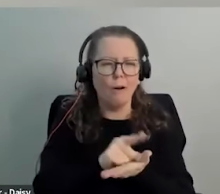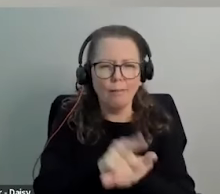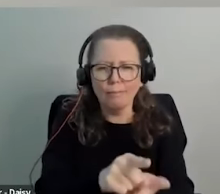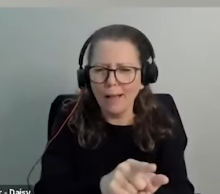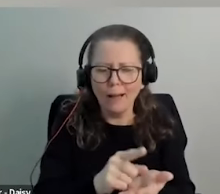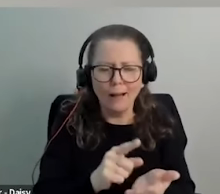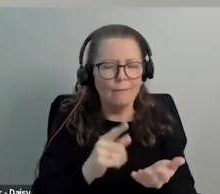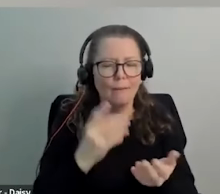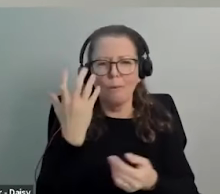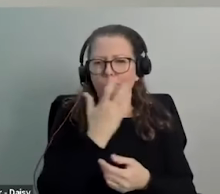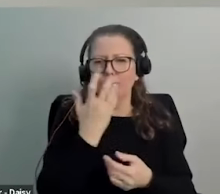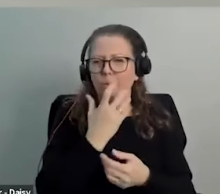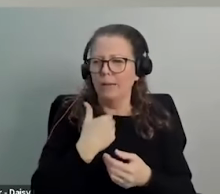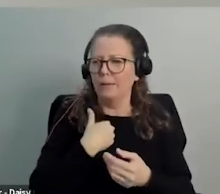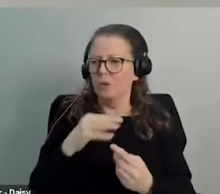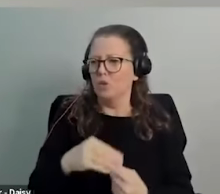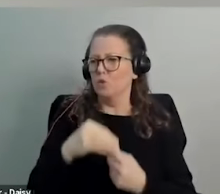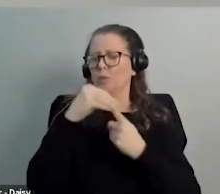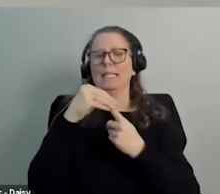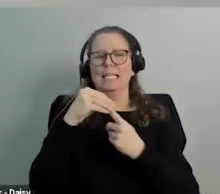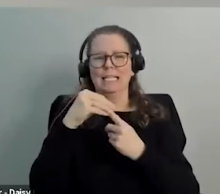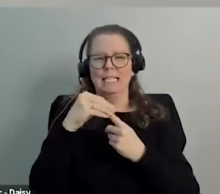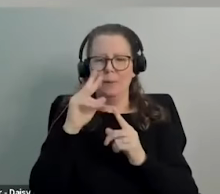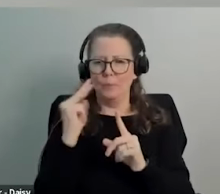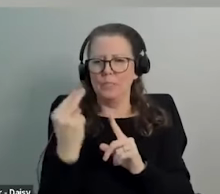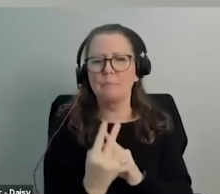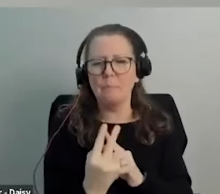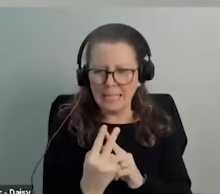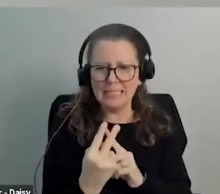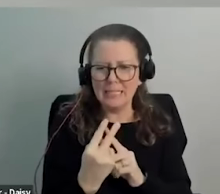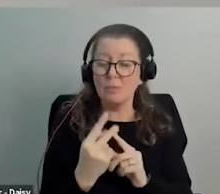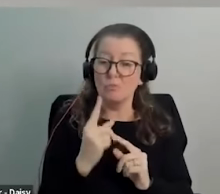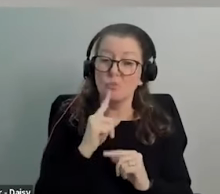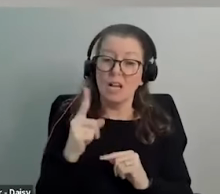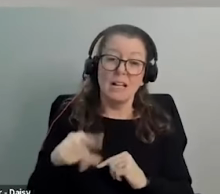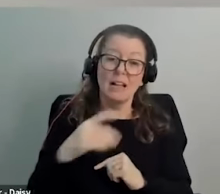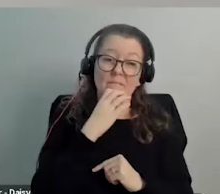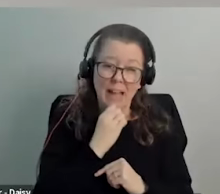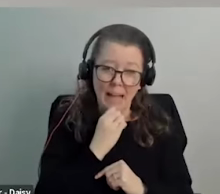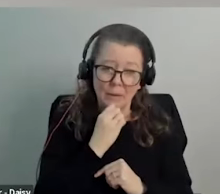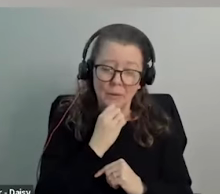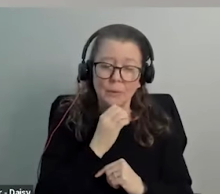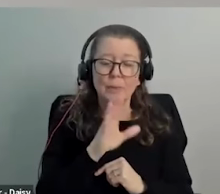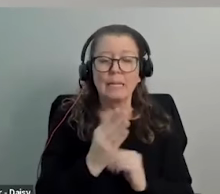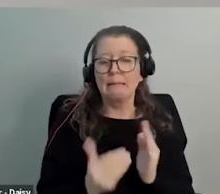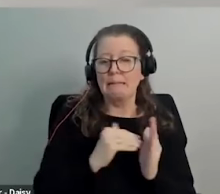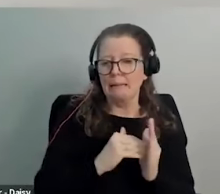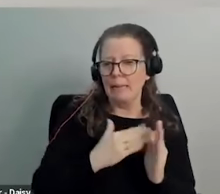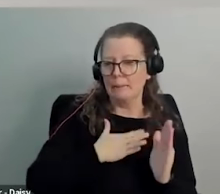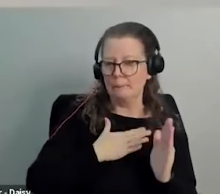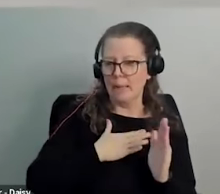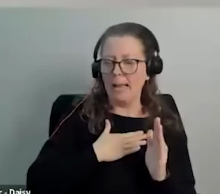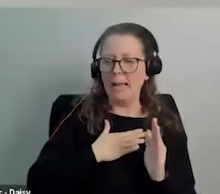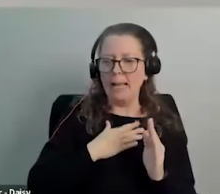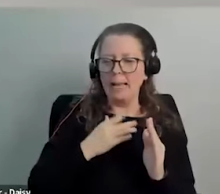'cause I felt like I really had a unique perspective to share and my perspective was valued. So I quickly tried to pivot full-time,